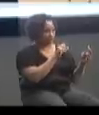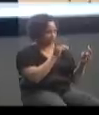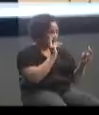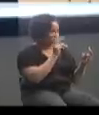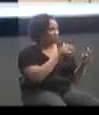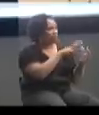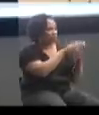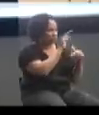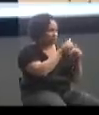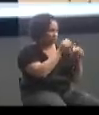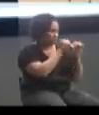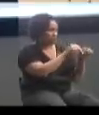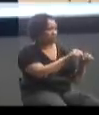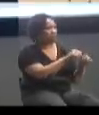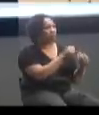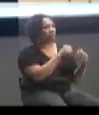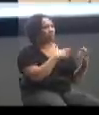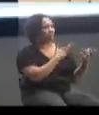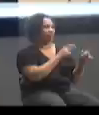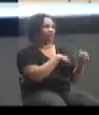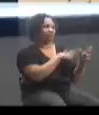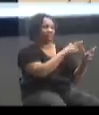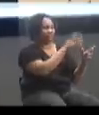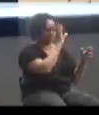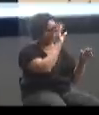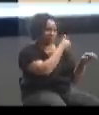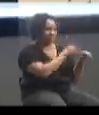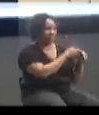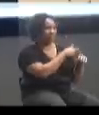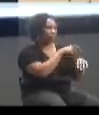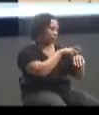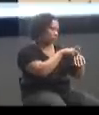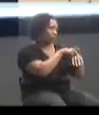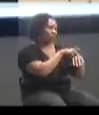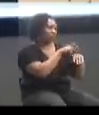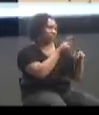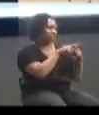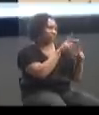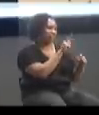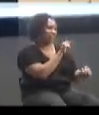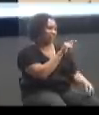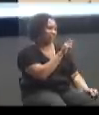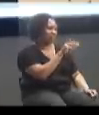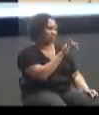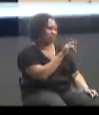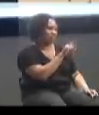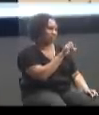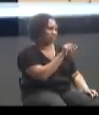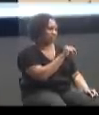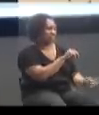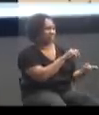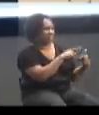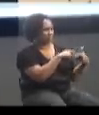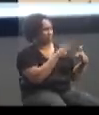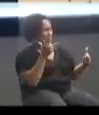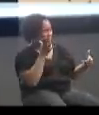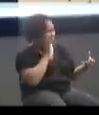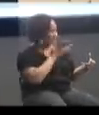HE WAS VISITING WITH THE PRINCE WHEN HIS SON WILLIAM PROPOSED TO